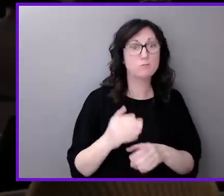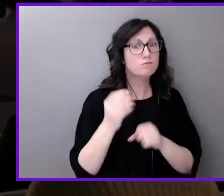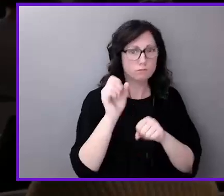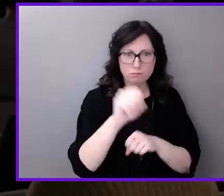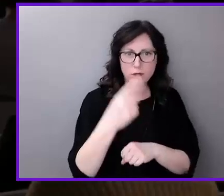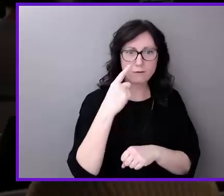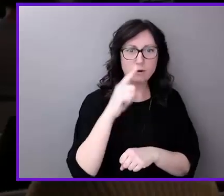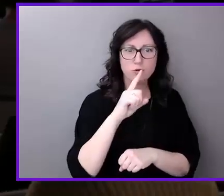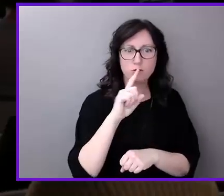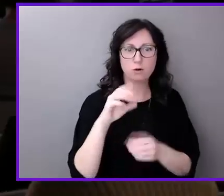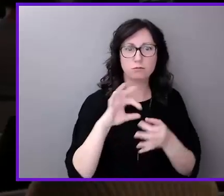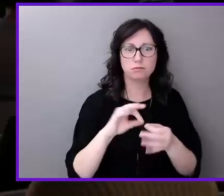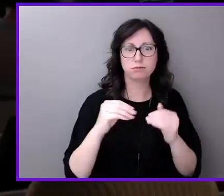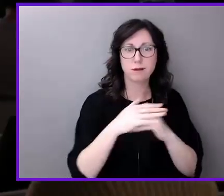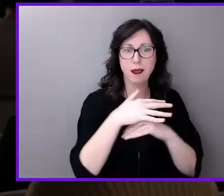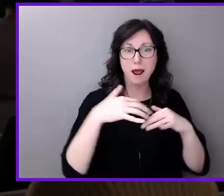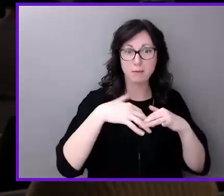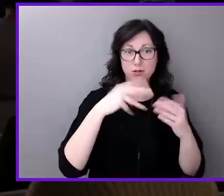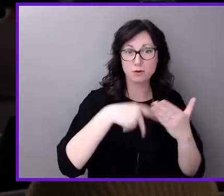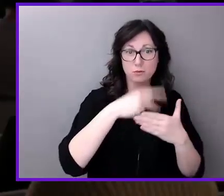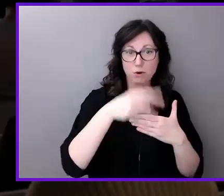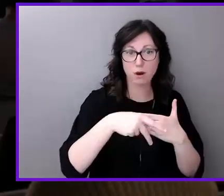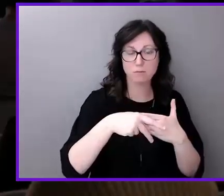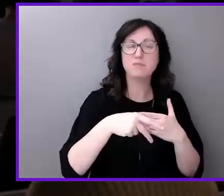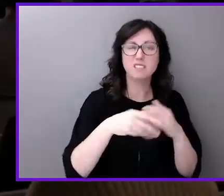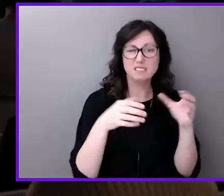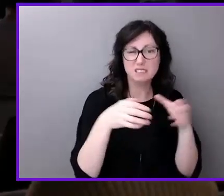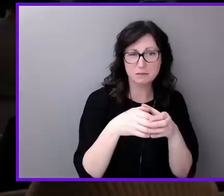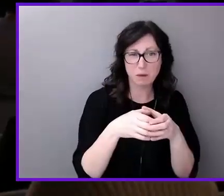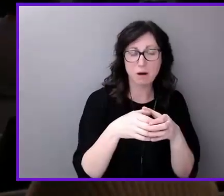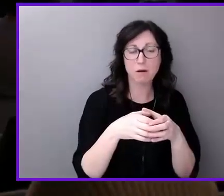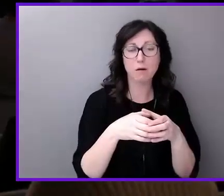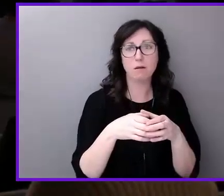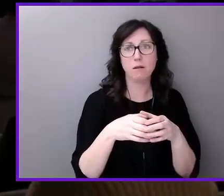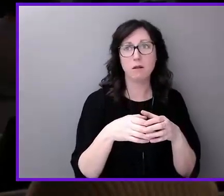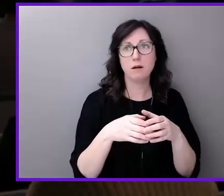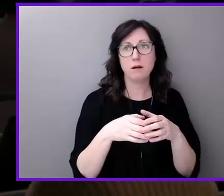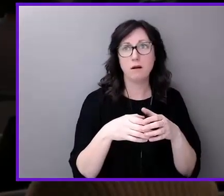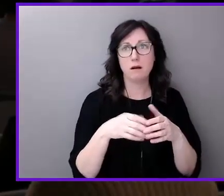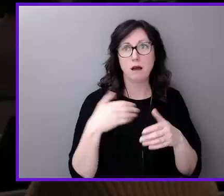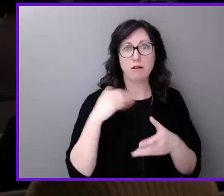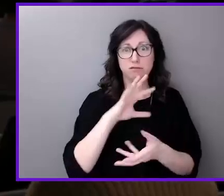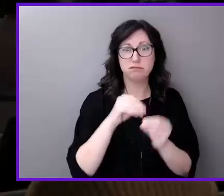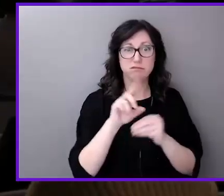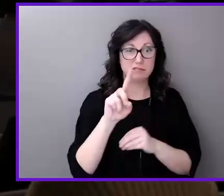It’s a small program for a small community. Of course, it would be difficult with 130,000 requests,